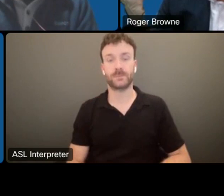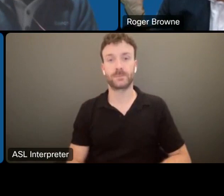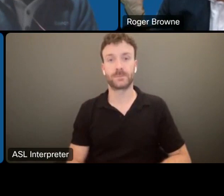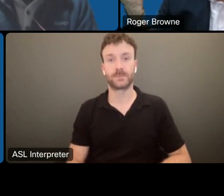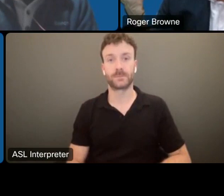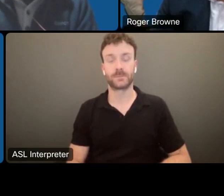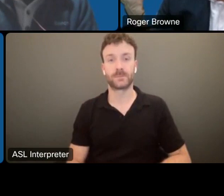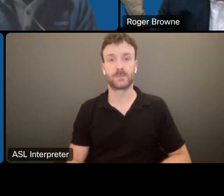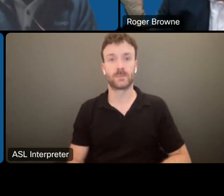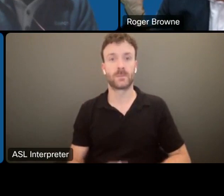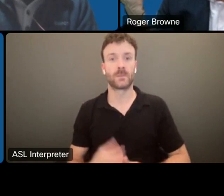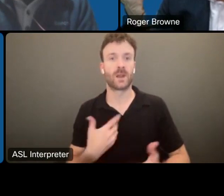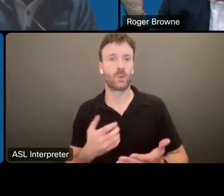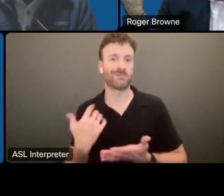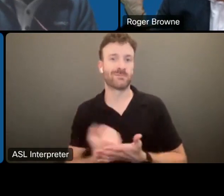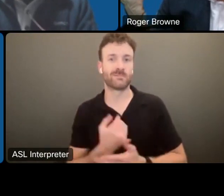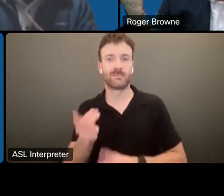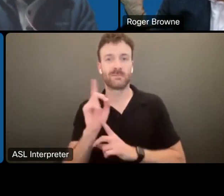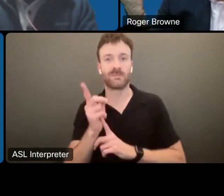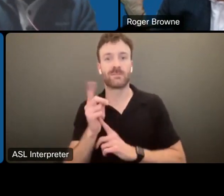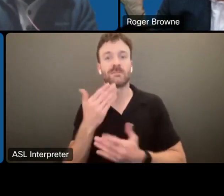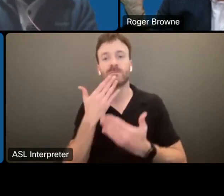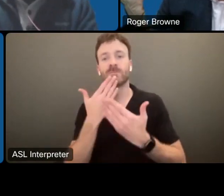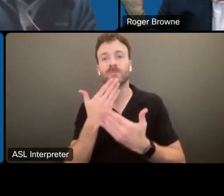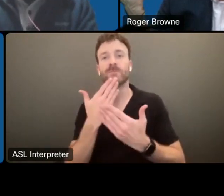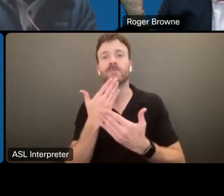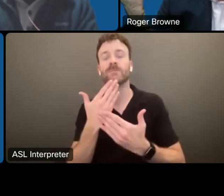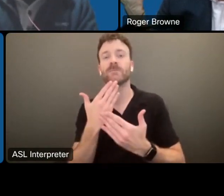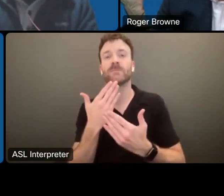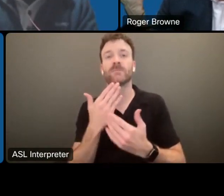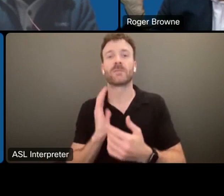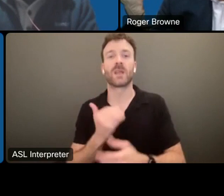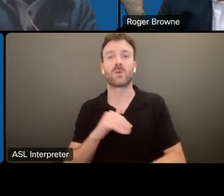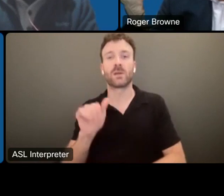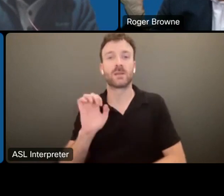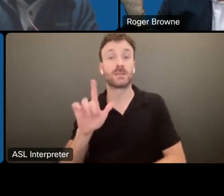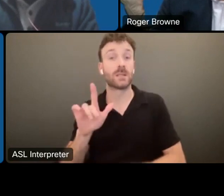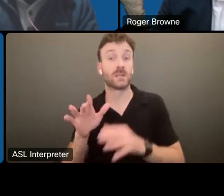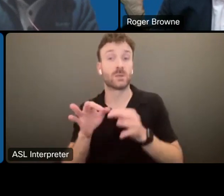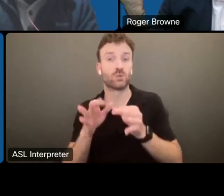I do want to take a moment and thank our ASL providers that are here today.